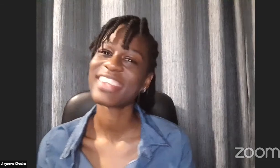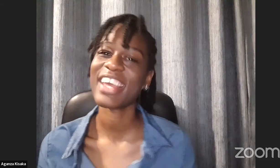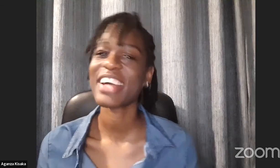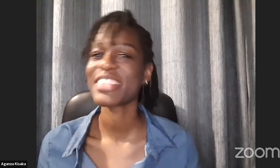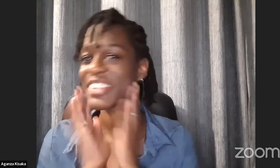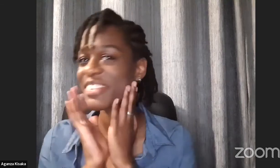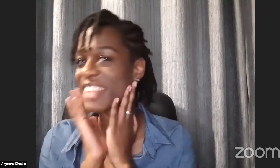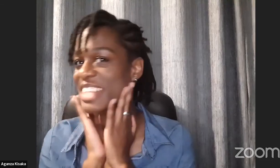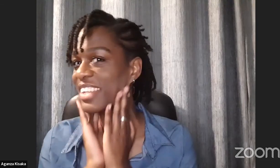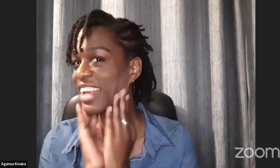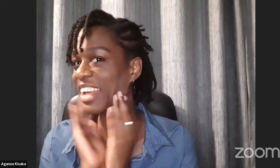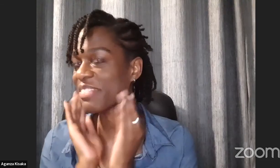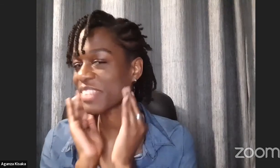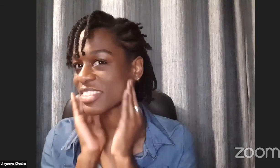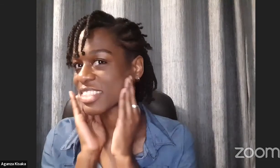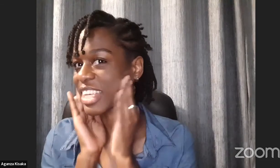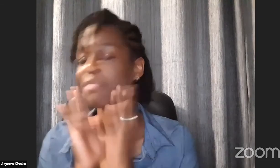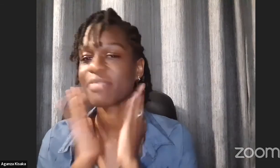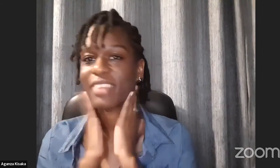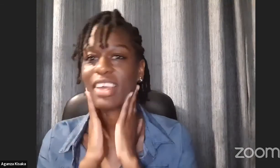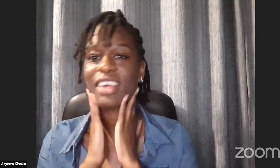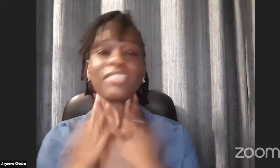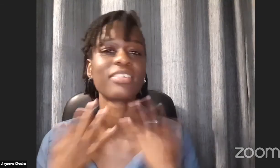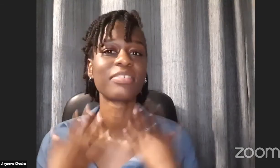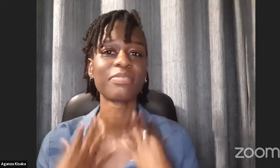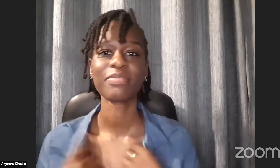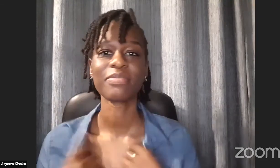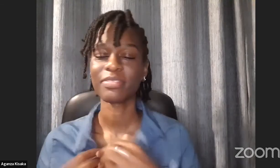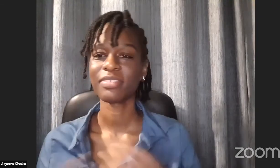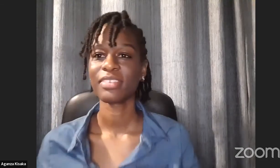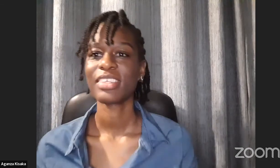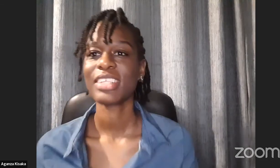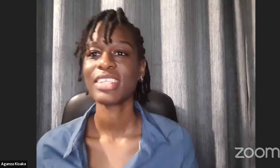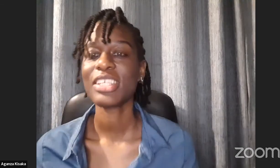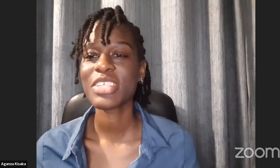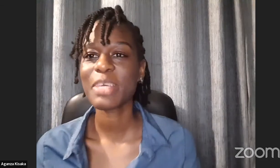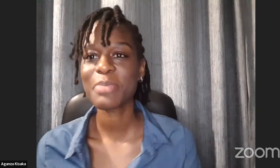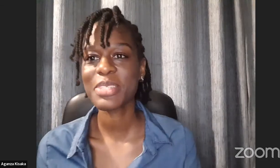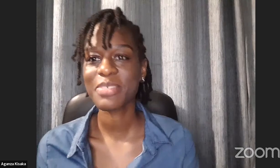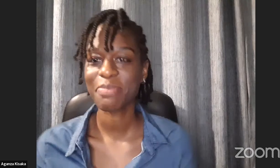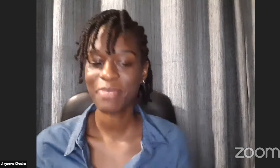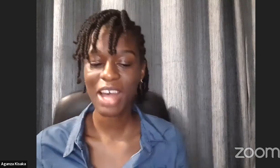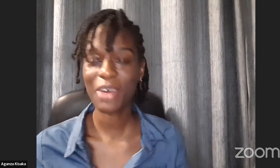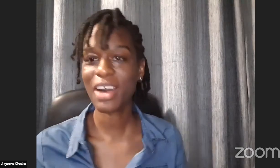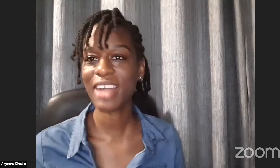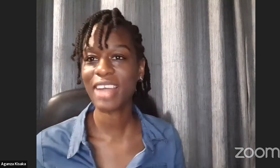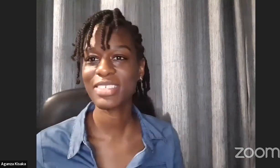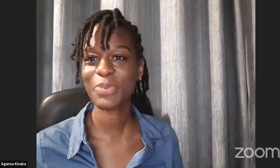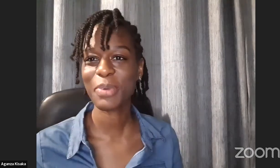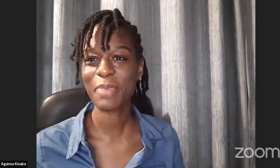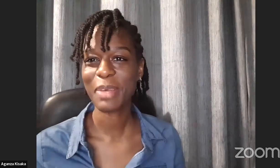Yeah, so that's all I have for you today. And the touch tips I'll act as warmup.